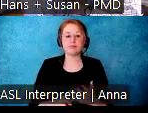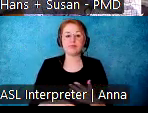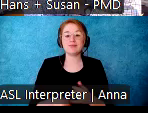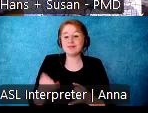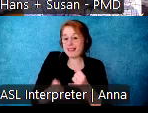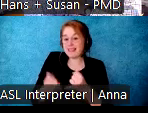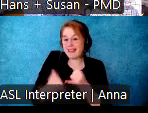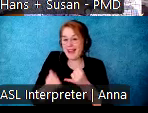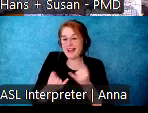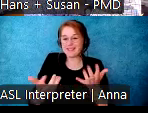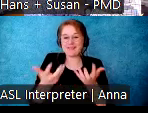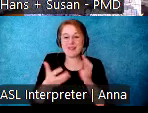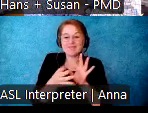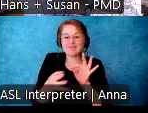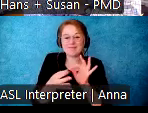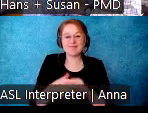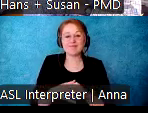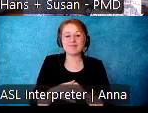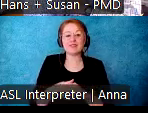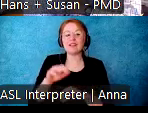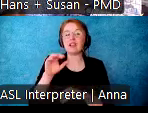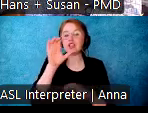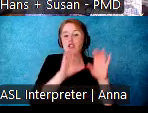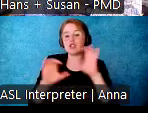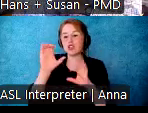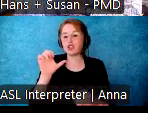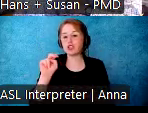to you today about is called search engine marketing or SEM.